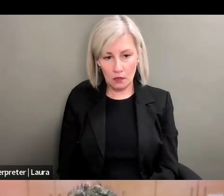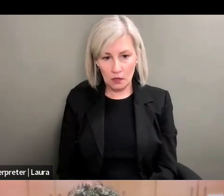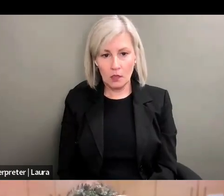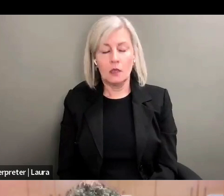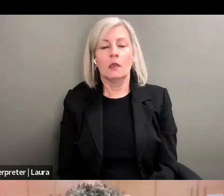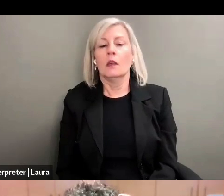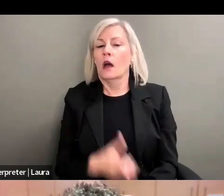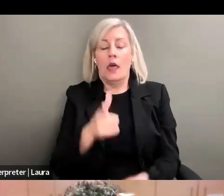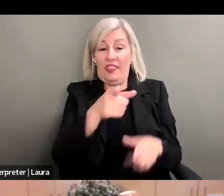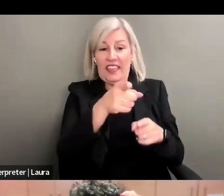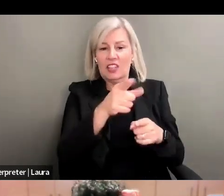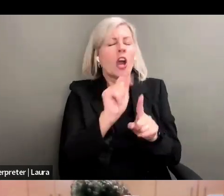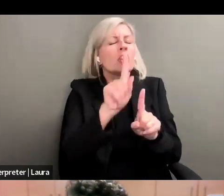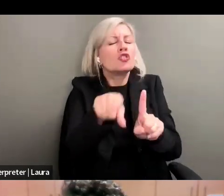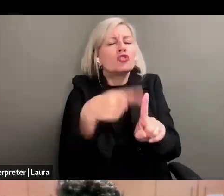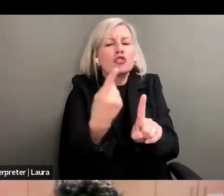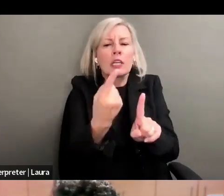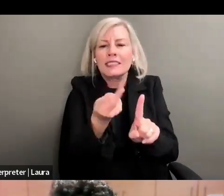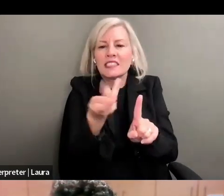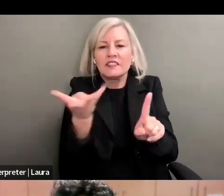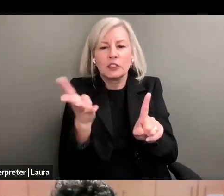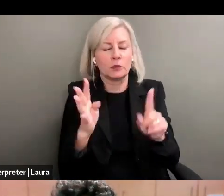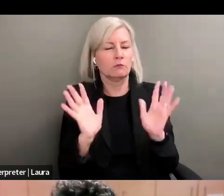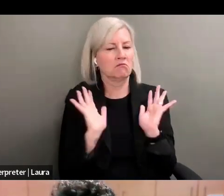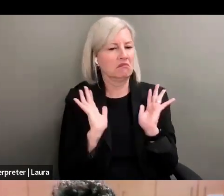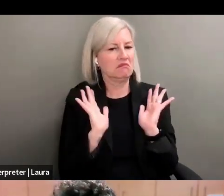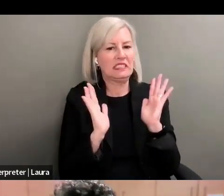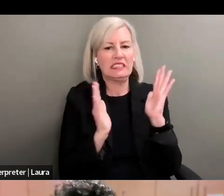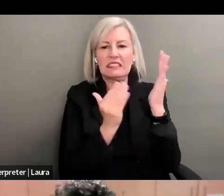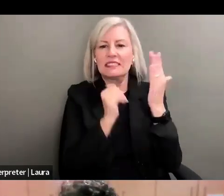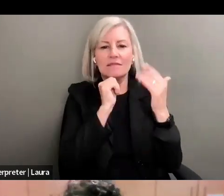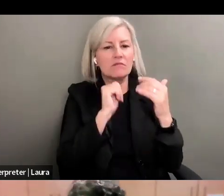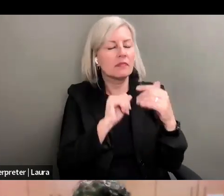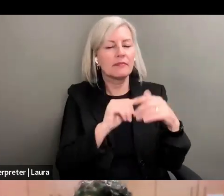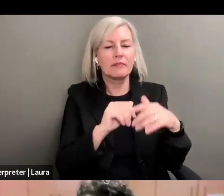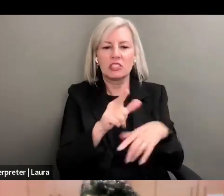this is not an exhaustive list, this is just a few that I'm going to go over today.